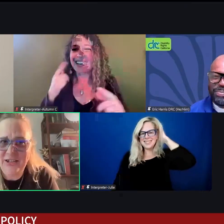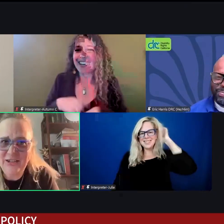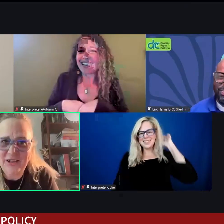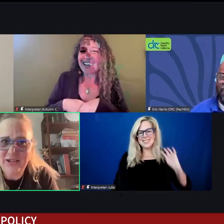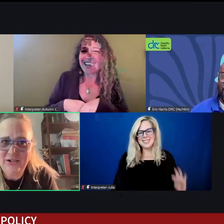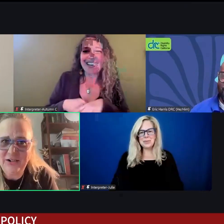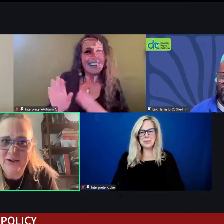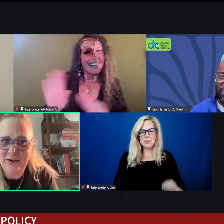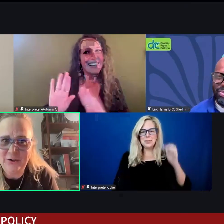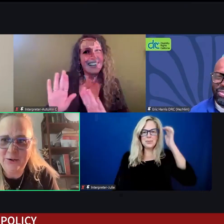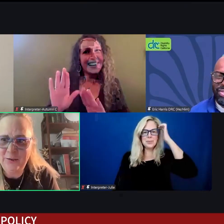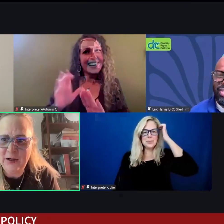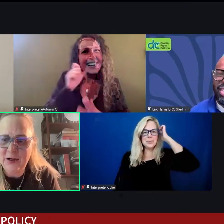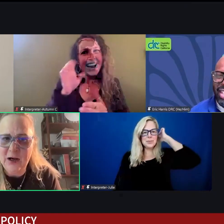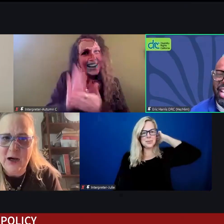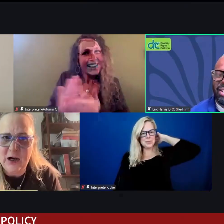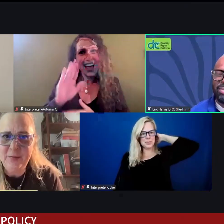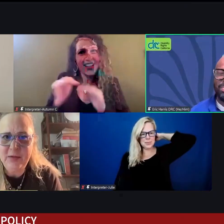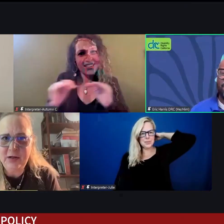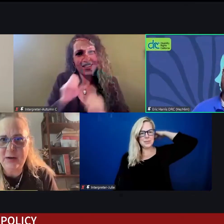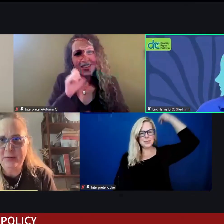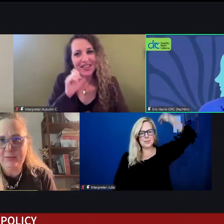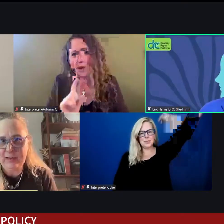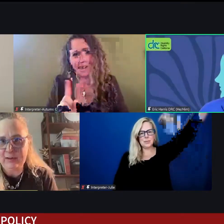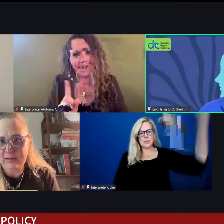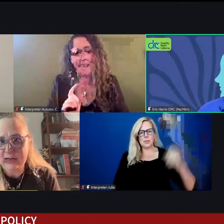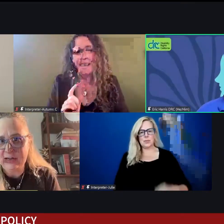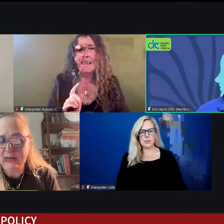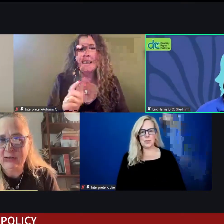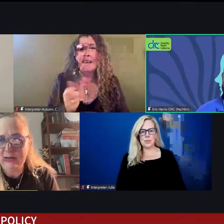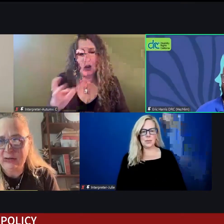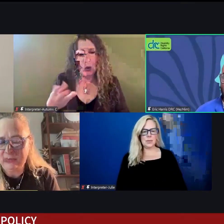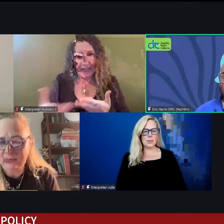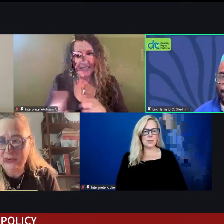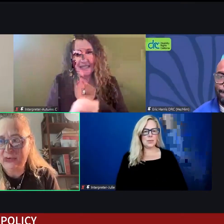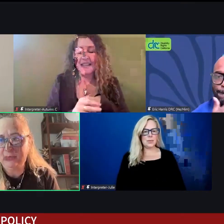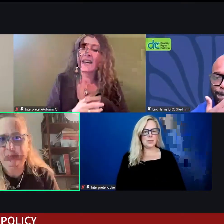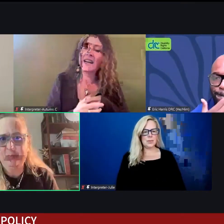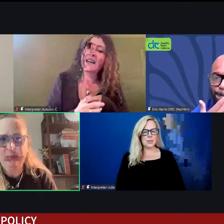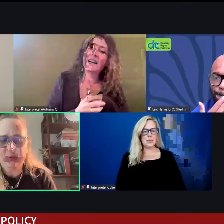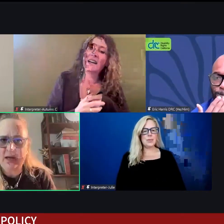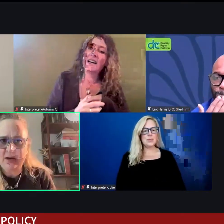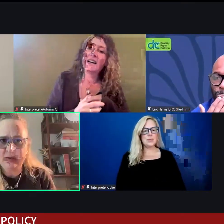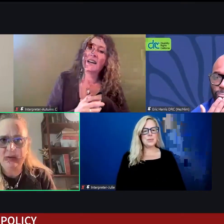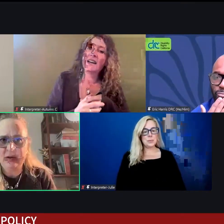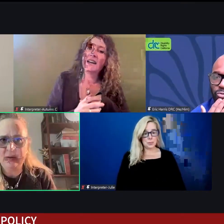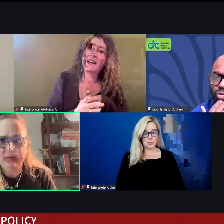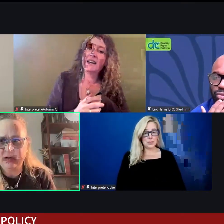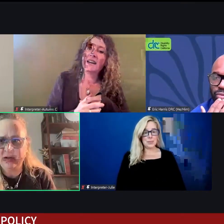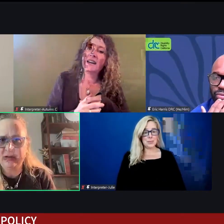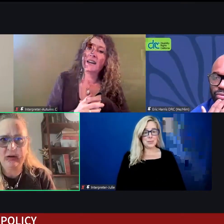not at the college level. They don't. Um, a couple of things. I first, how um, how do you get